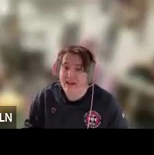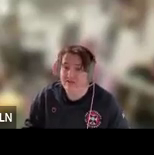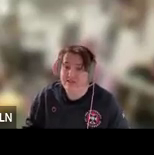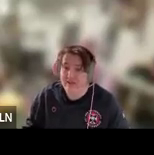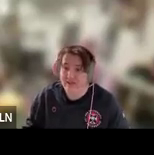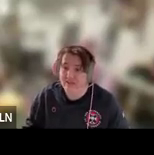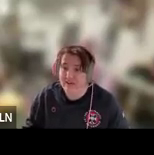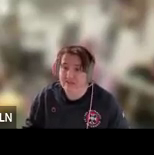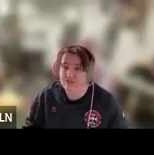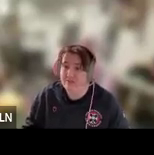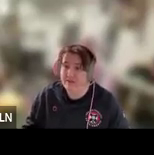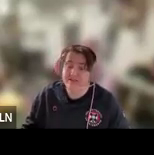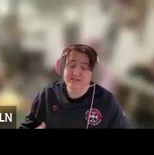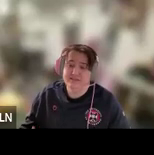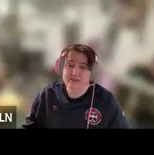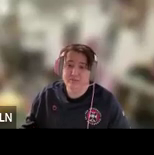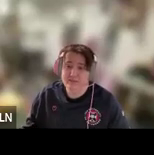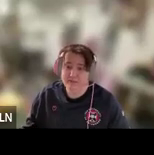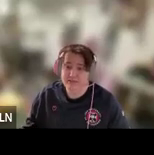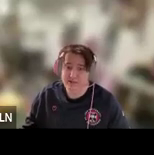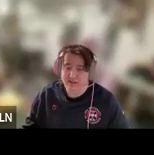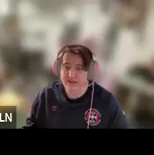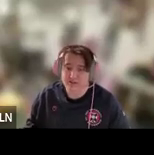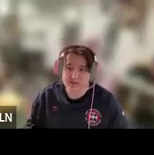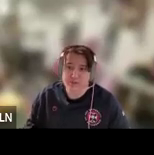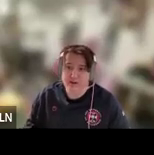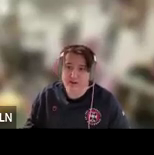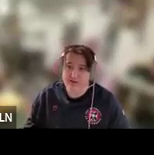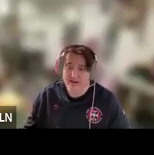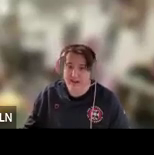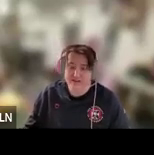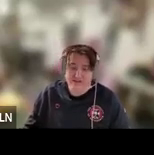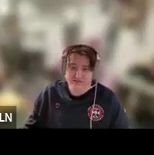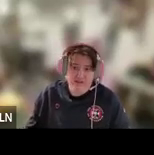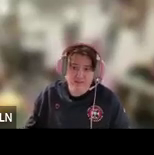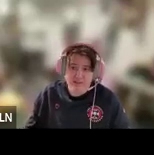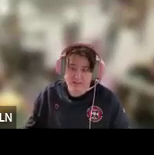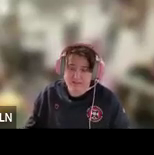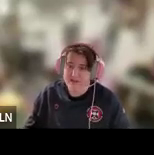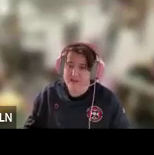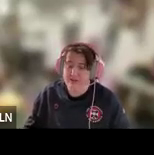and how to navigate that just because the complaints procedure, I think as Chris pointed out, has a lot of steps.